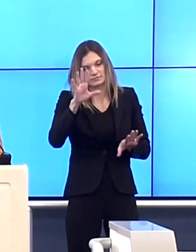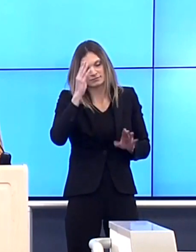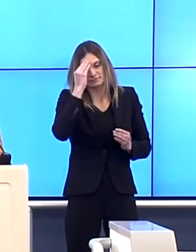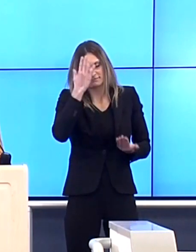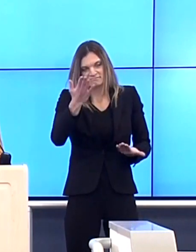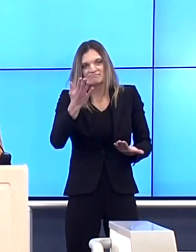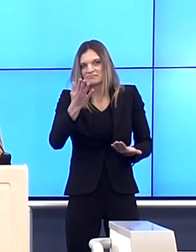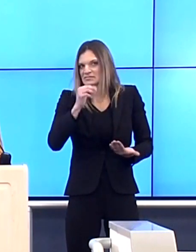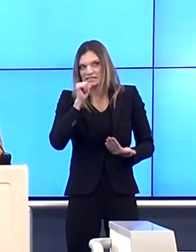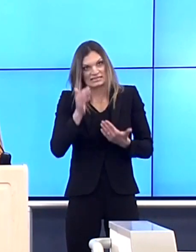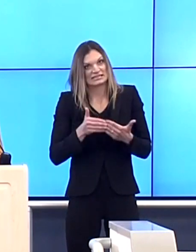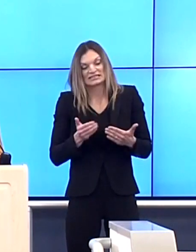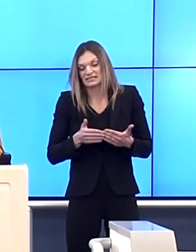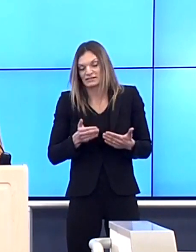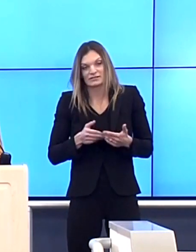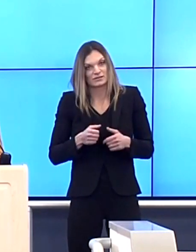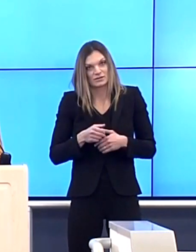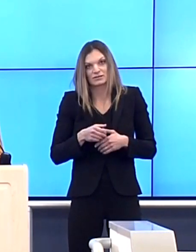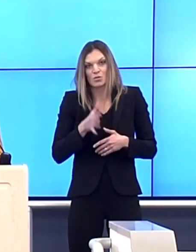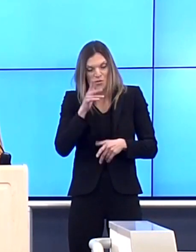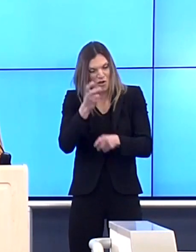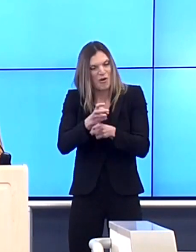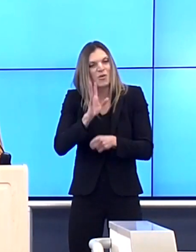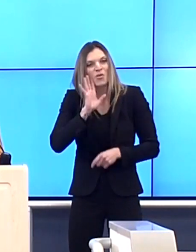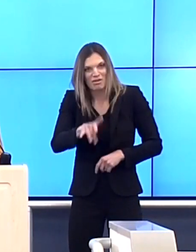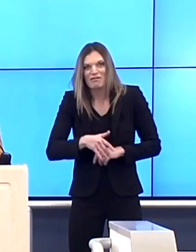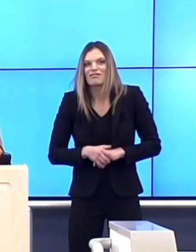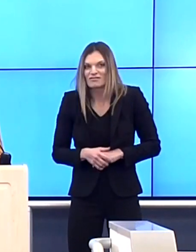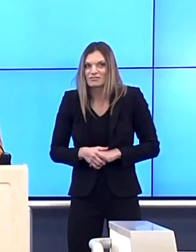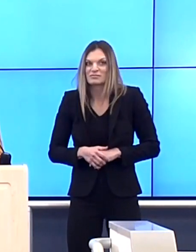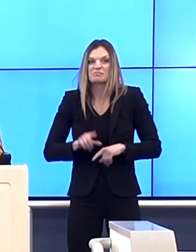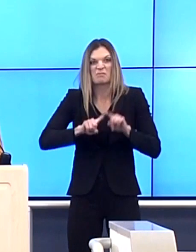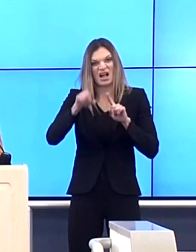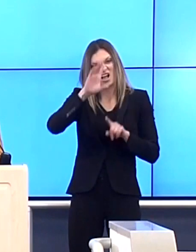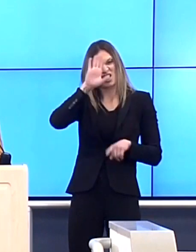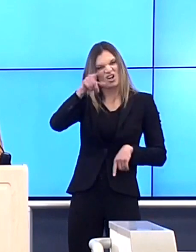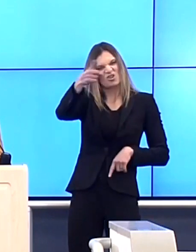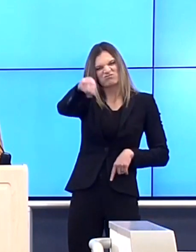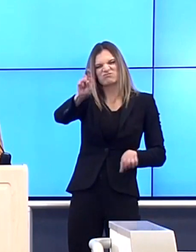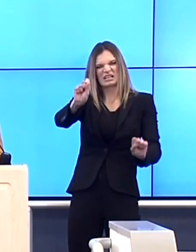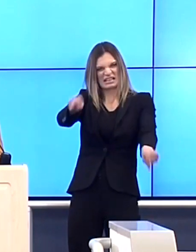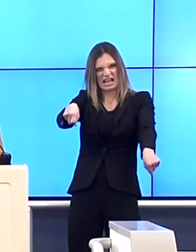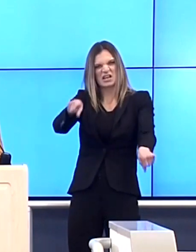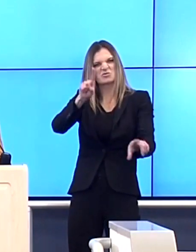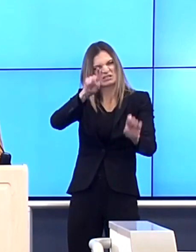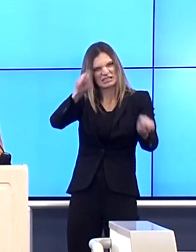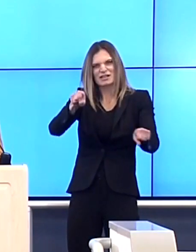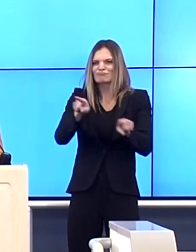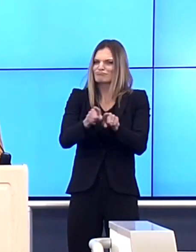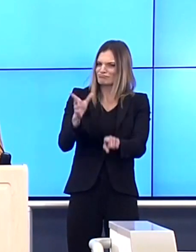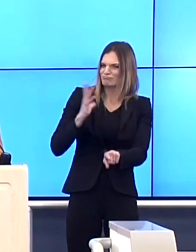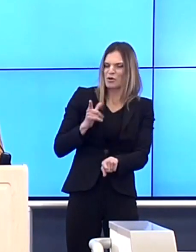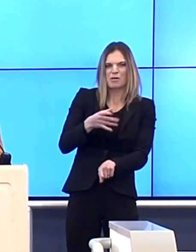THIS IS GOING BE A TOUGH COUPLE OF MONTHS. OF MONTHS. IT’S GOING TO BE A HARD FIGHT IT’S GOING TO BE A HARD FIGHT BUT I KNOW WE ARE UP FOR THIS BUT I KNOW WE ARE UP FOR THIS CHALLENGE.